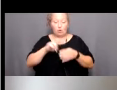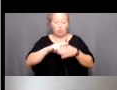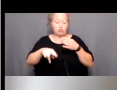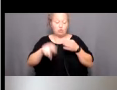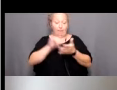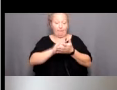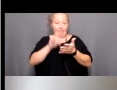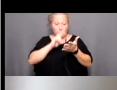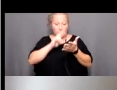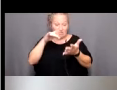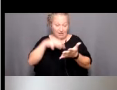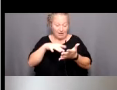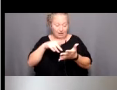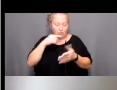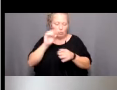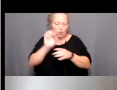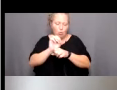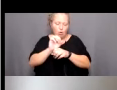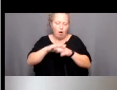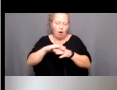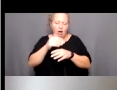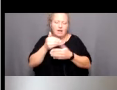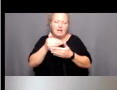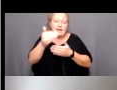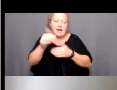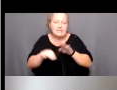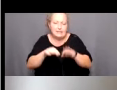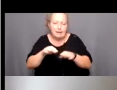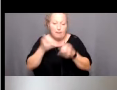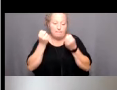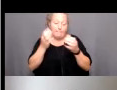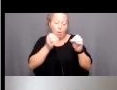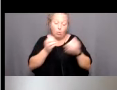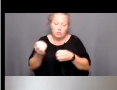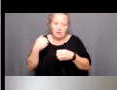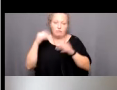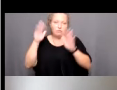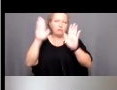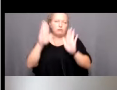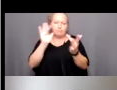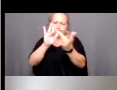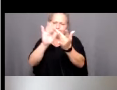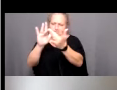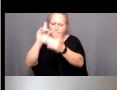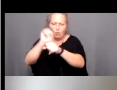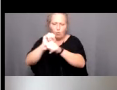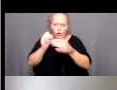Based on the results of this study we're working on a few next steps. Many of your organizations already do lots of great outreach